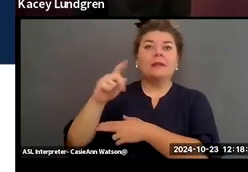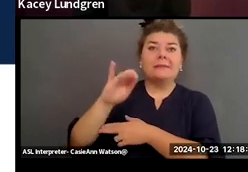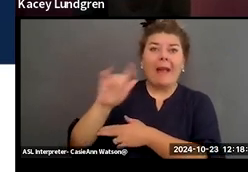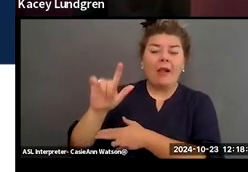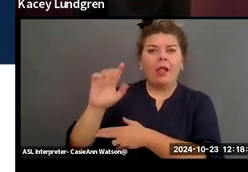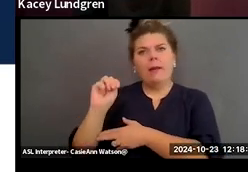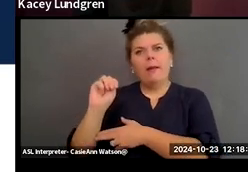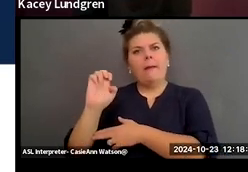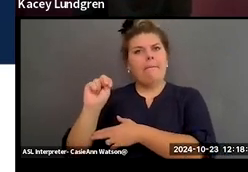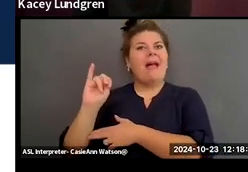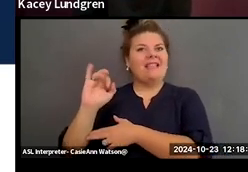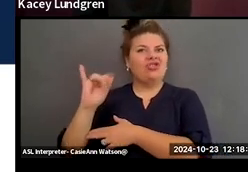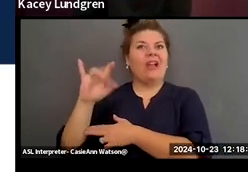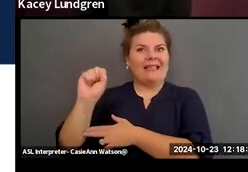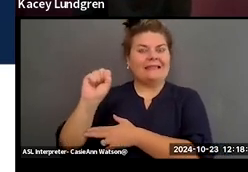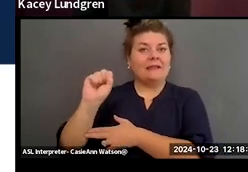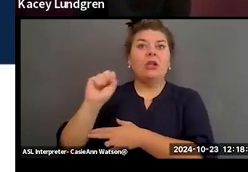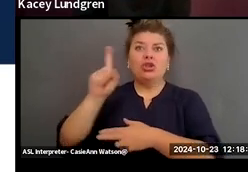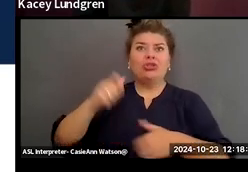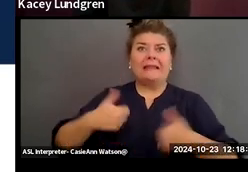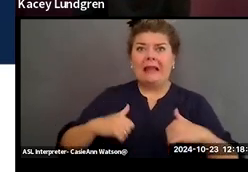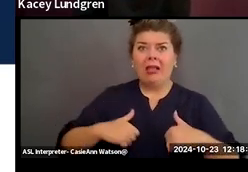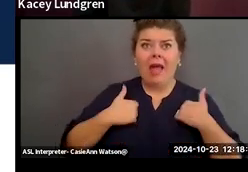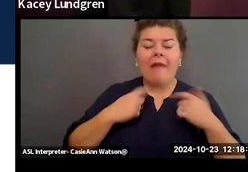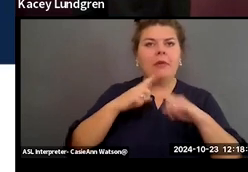She survived, but the high fevers caused her to become deaf.